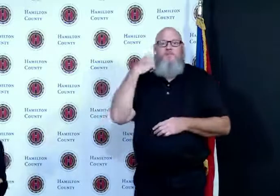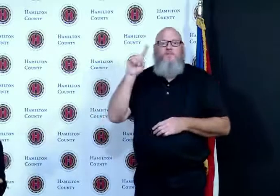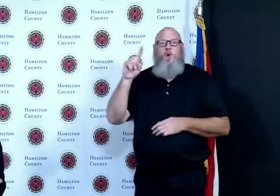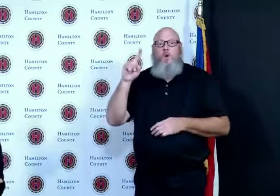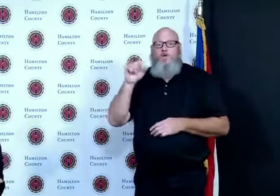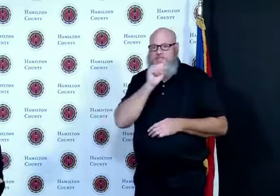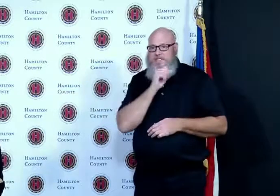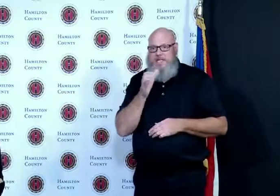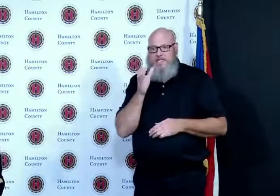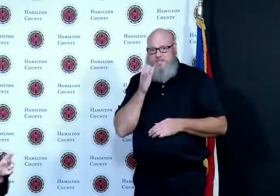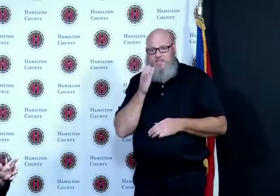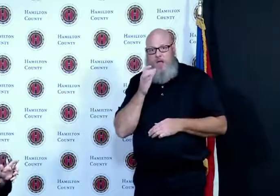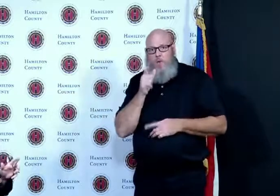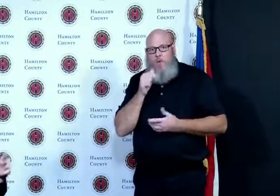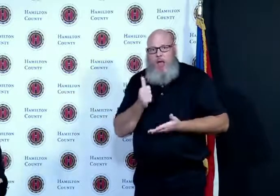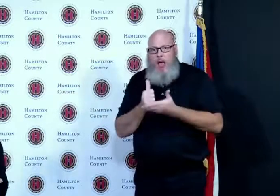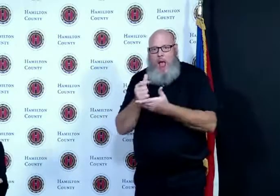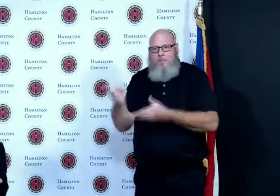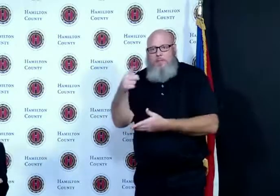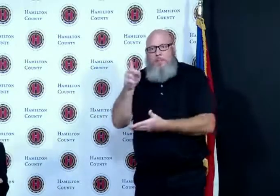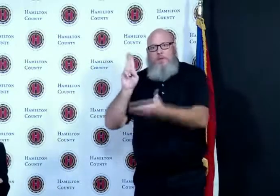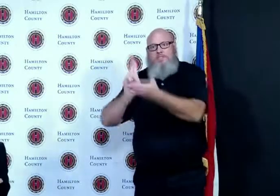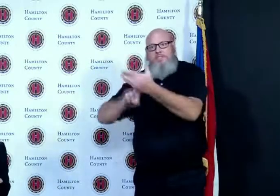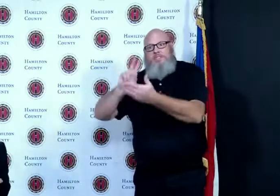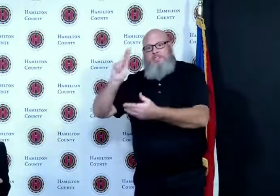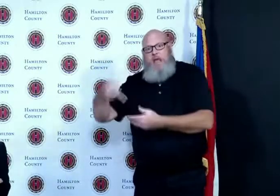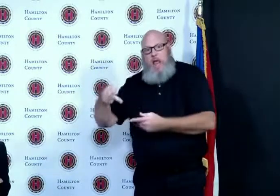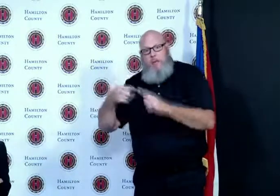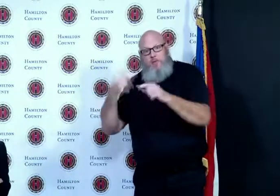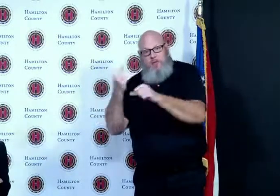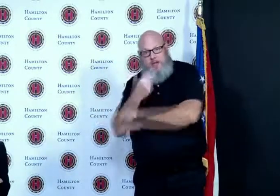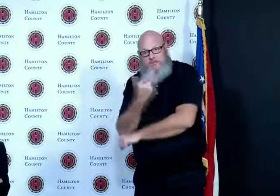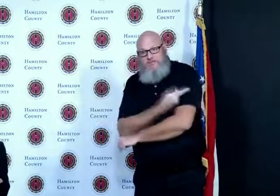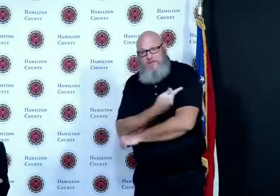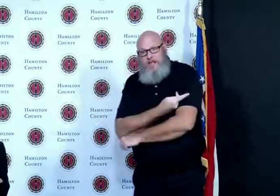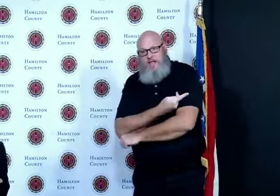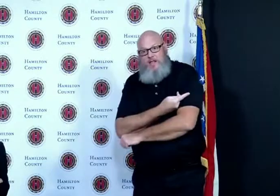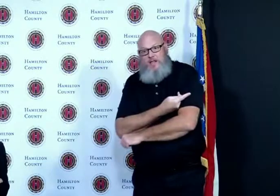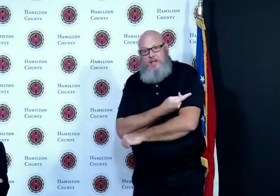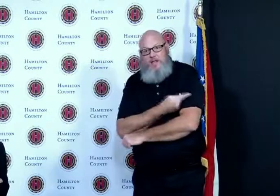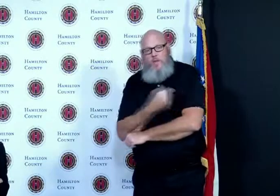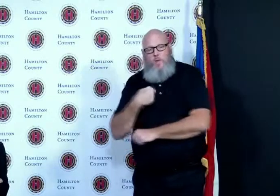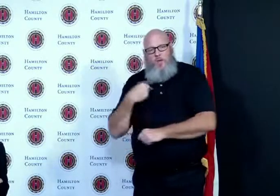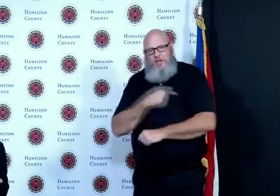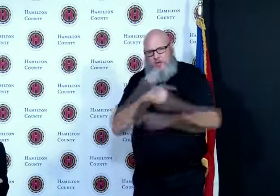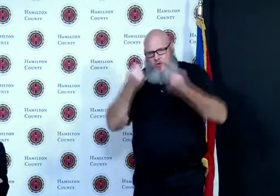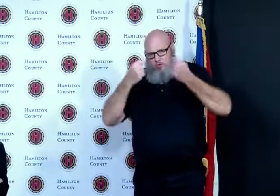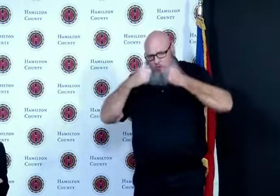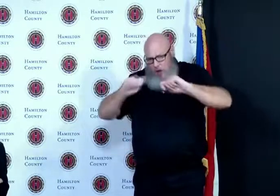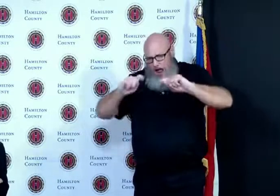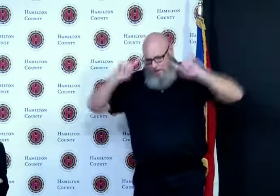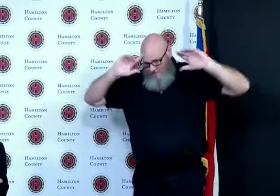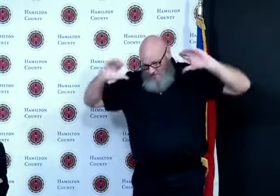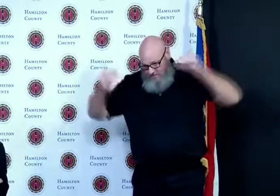go to primarily go to a common place and that place is the Board of Election site in Norwood